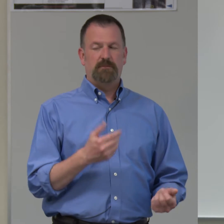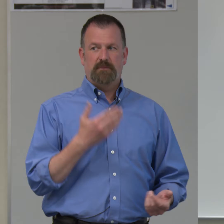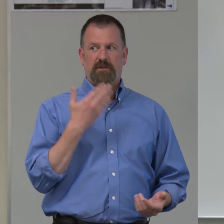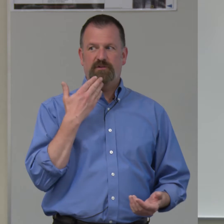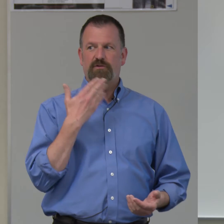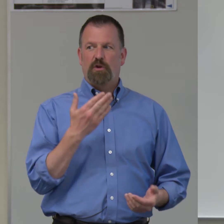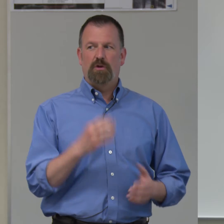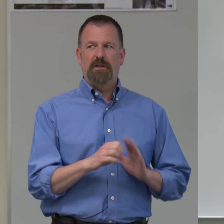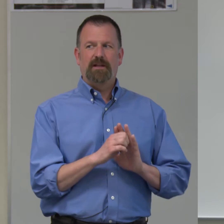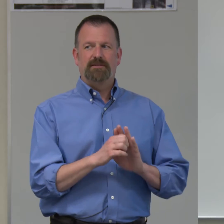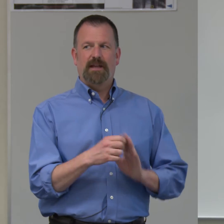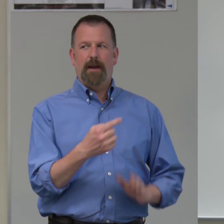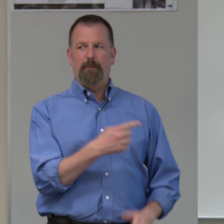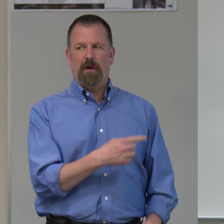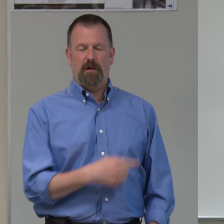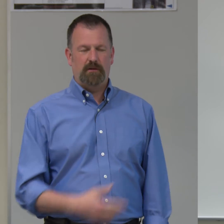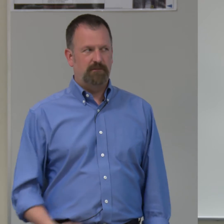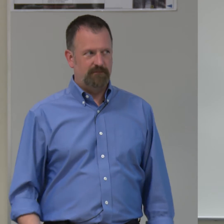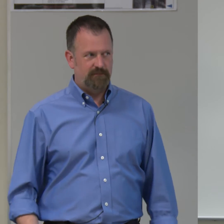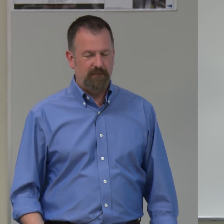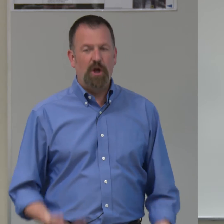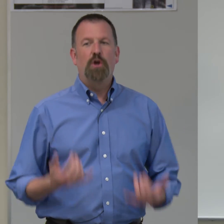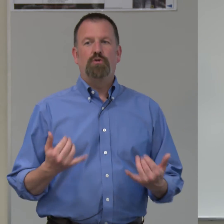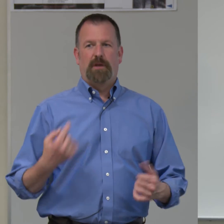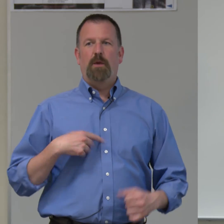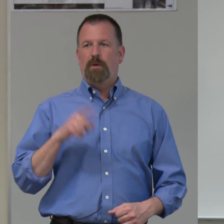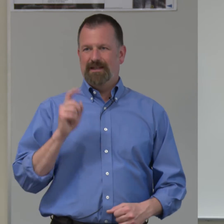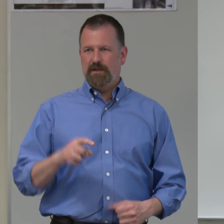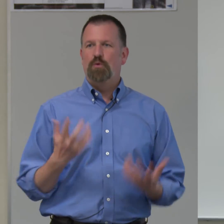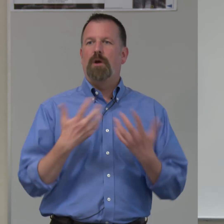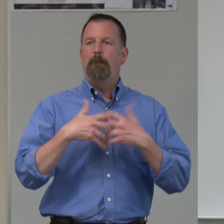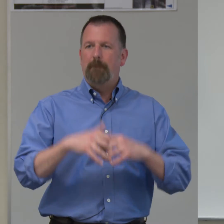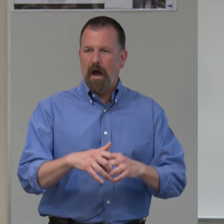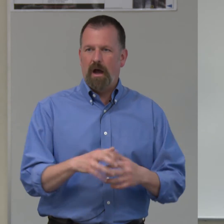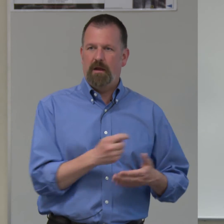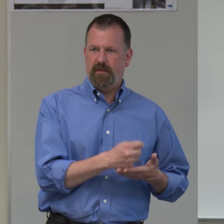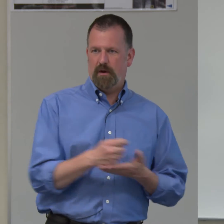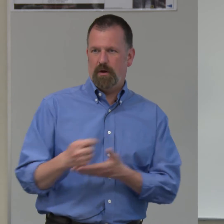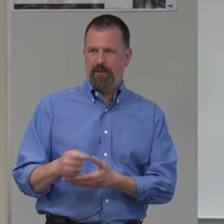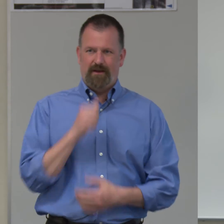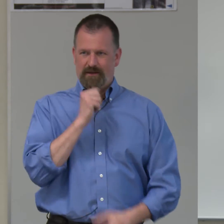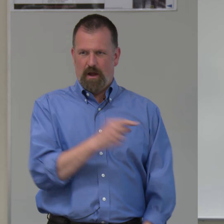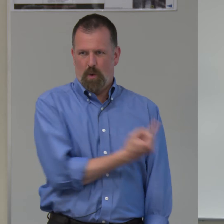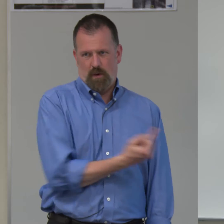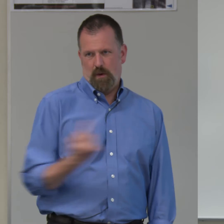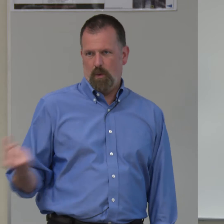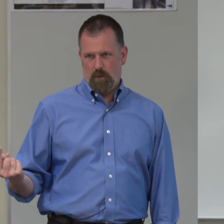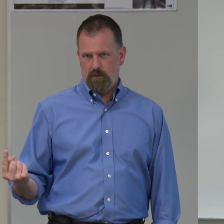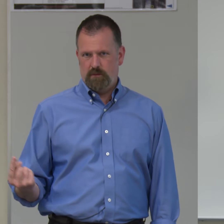of what is probably needed today, is combining therapies, because there are a lot of ways